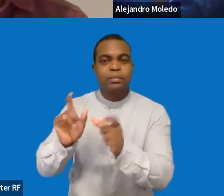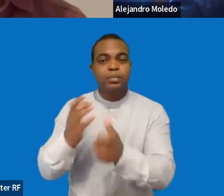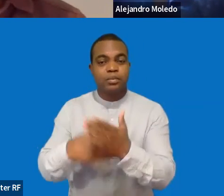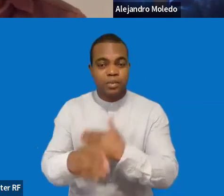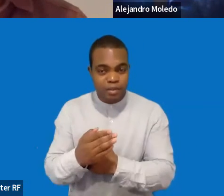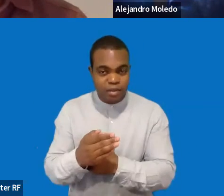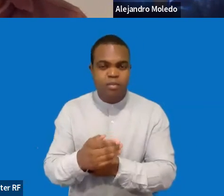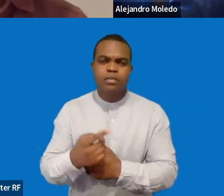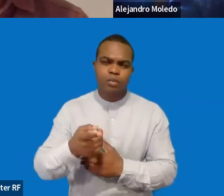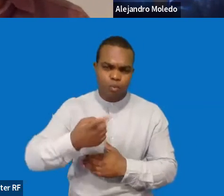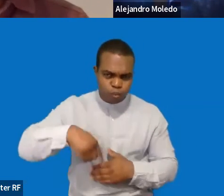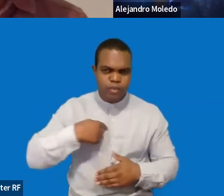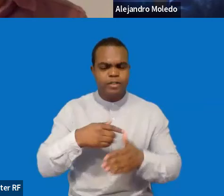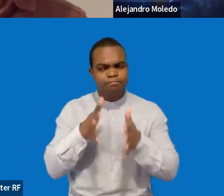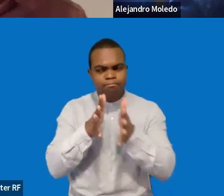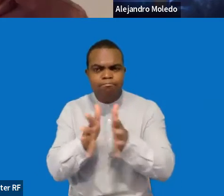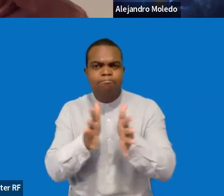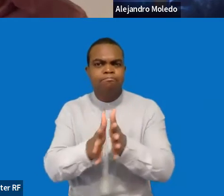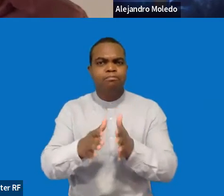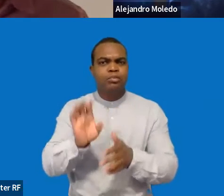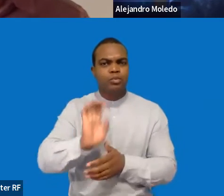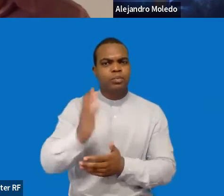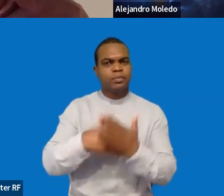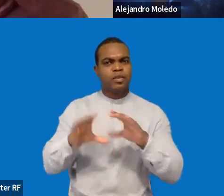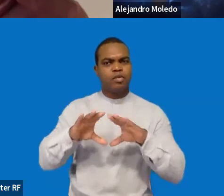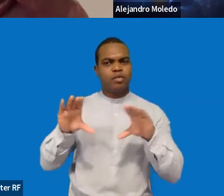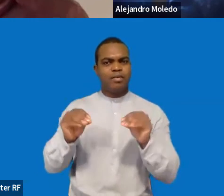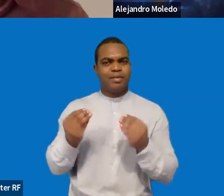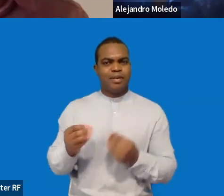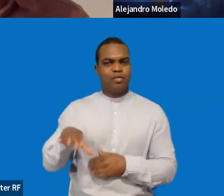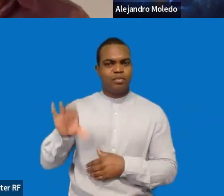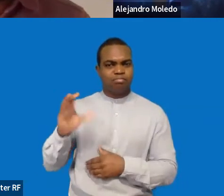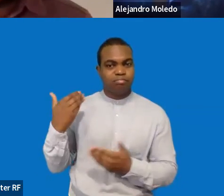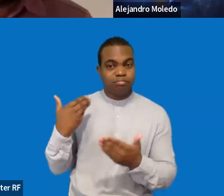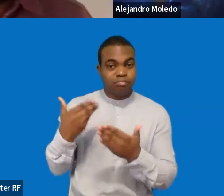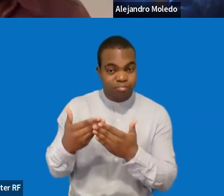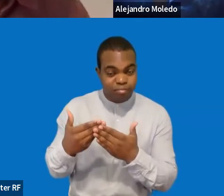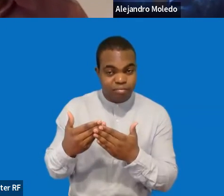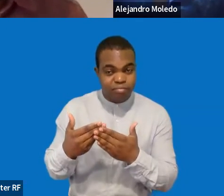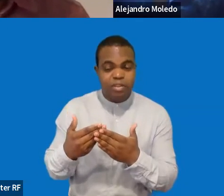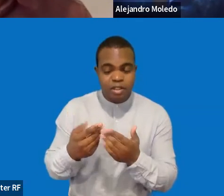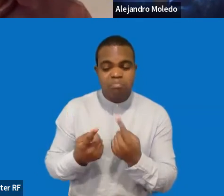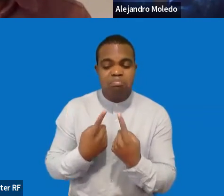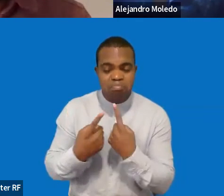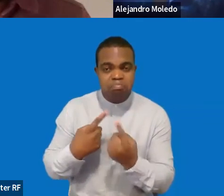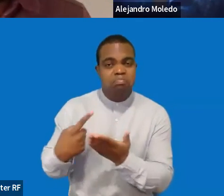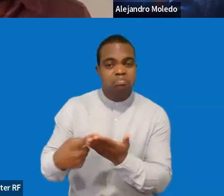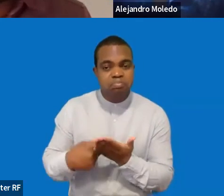so the final text and the final law may look different. But focusing on what we have now on the proposal,